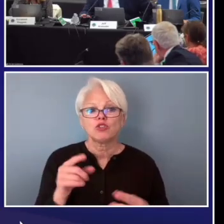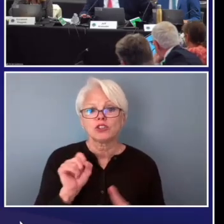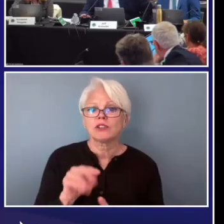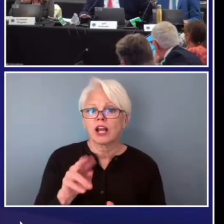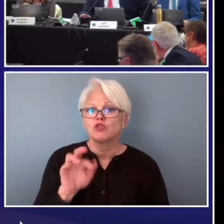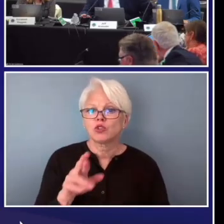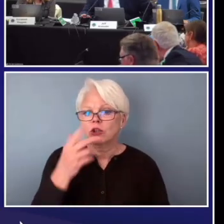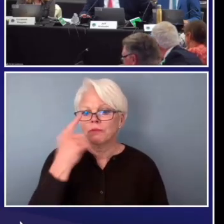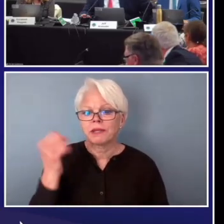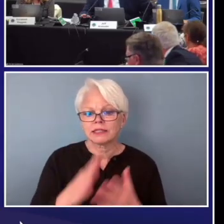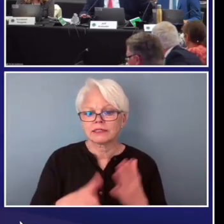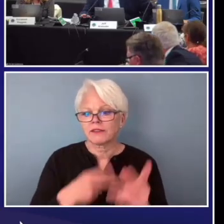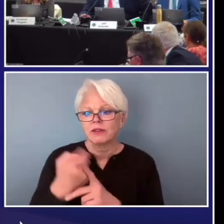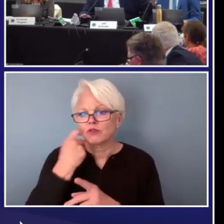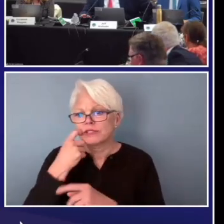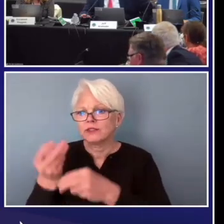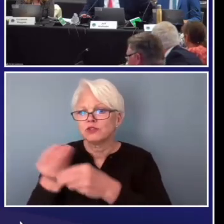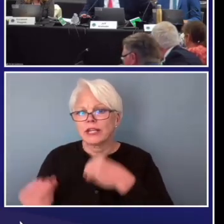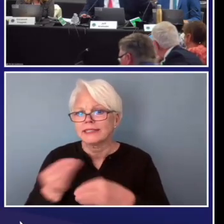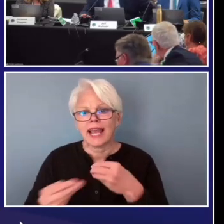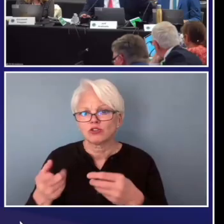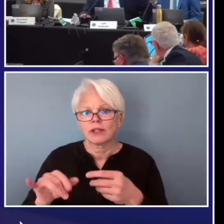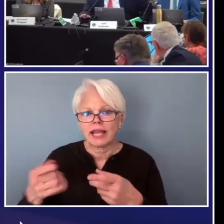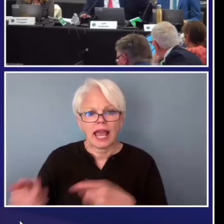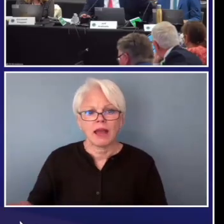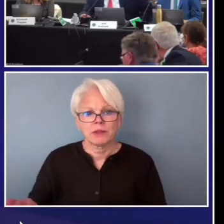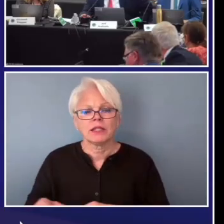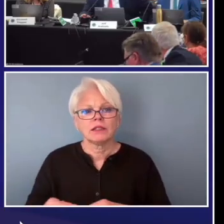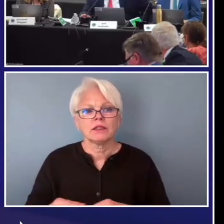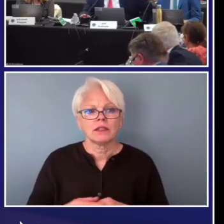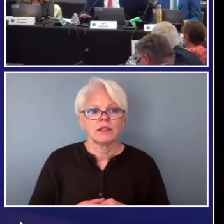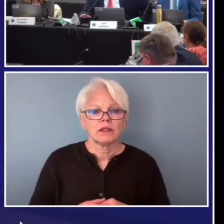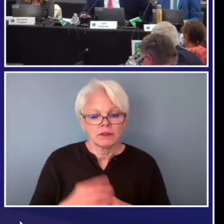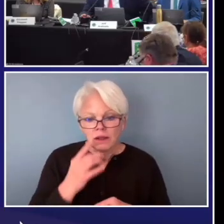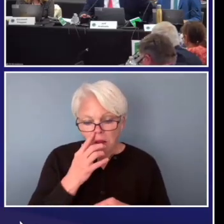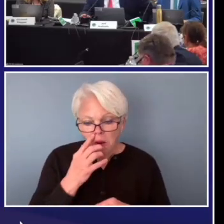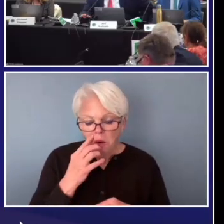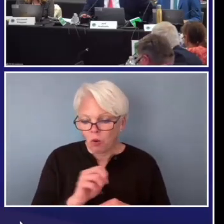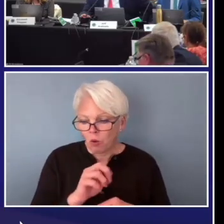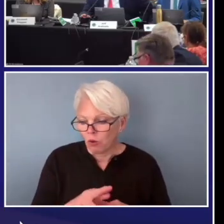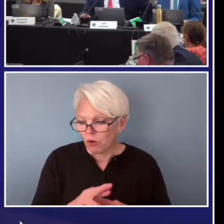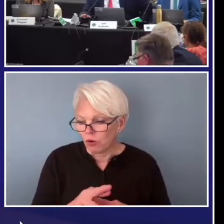some type of a recent transaction or something like that, um, or, I mean, some of these new accounting